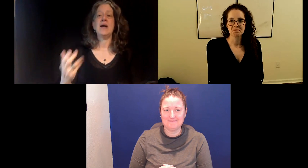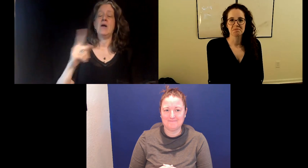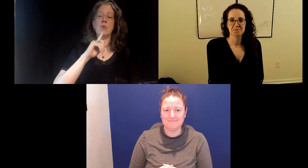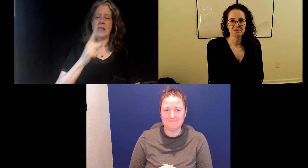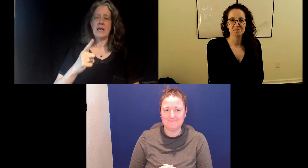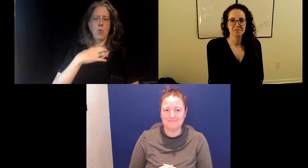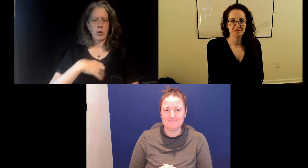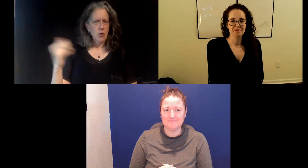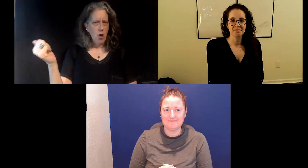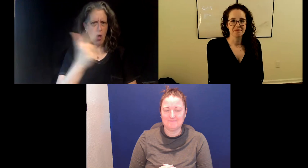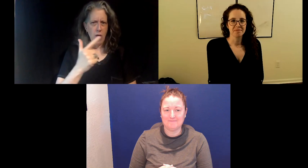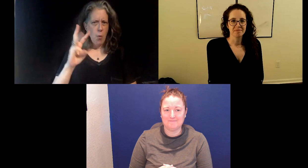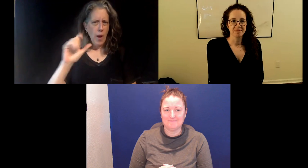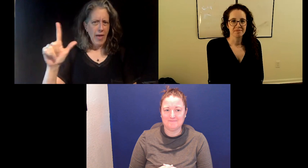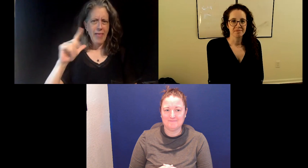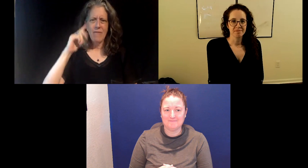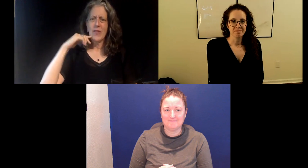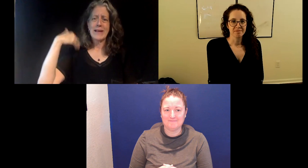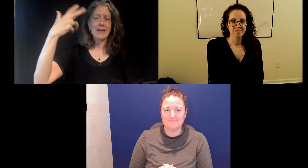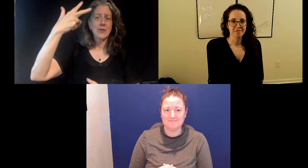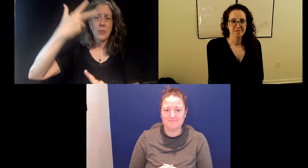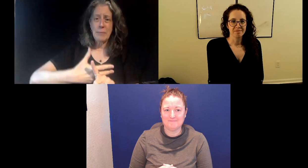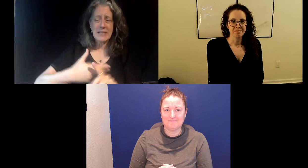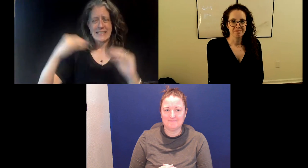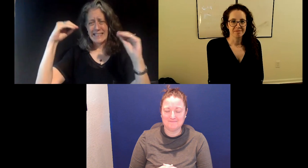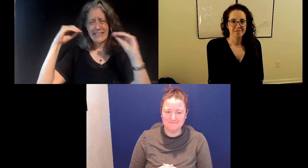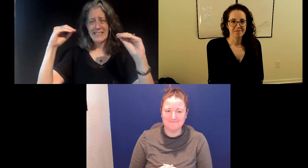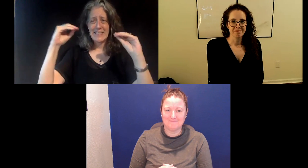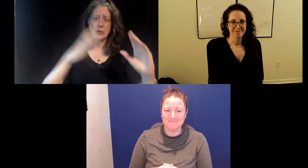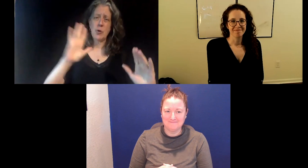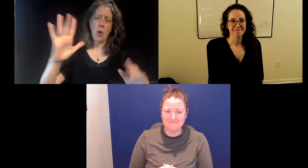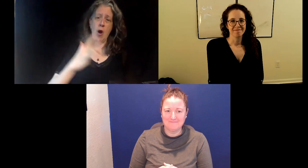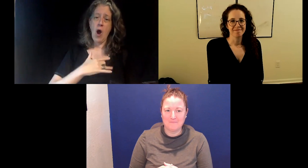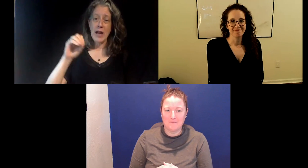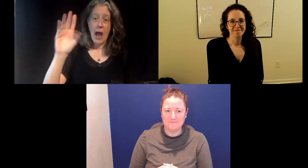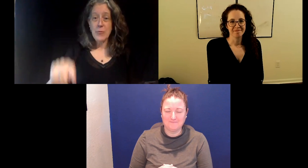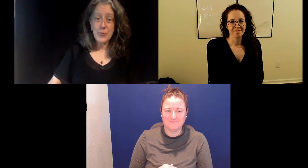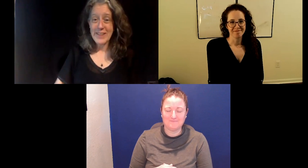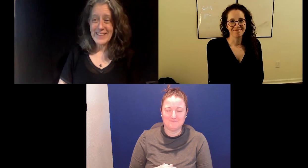over so that's the topics you are interested in and um we we think that for the next three months